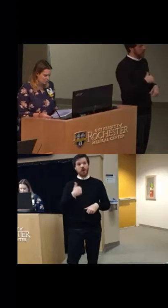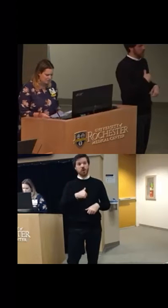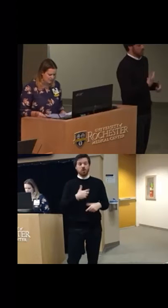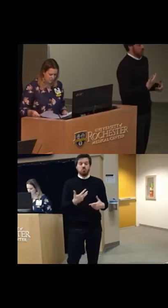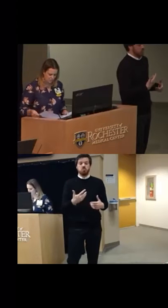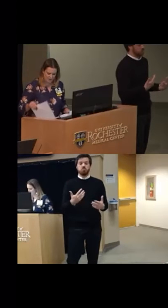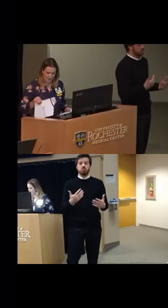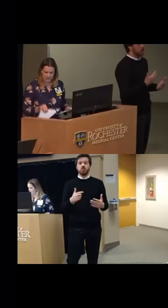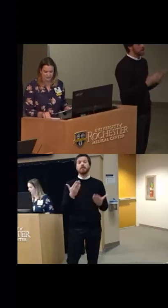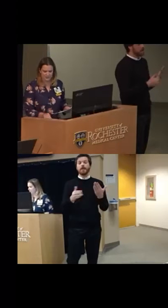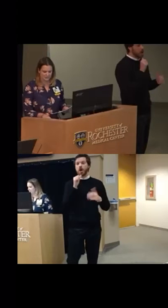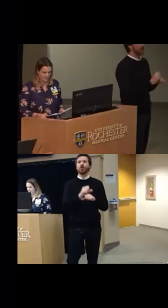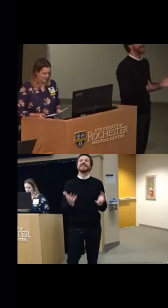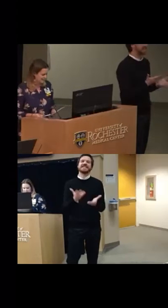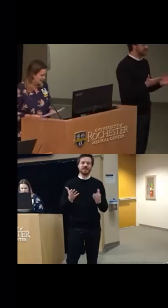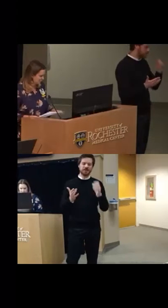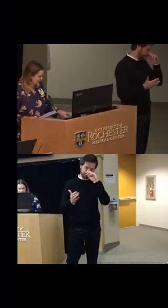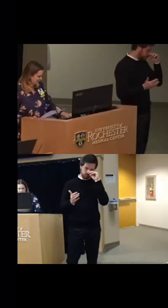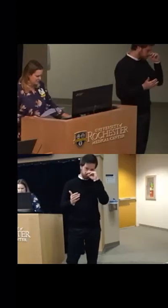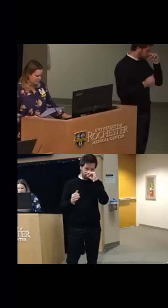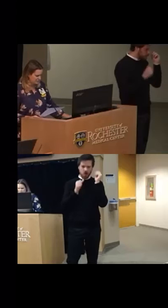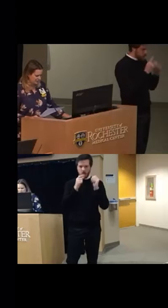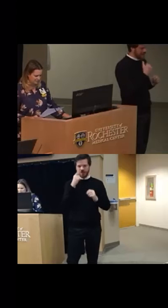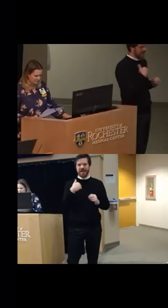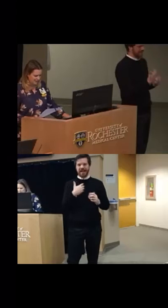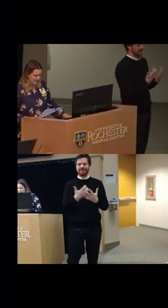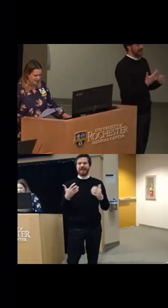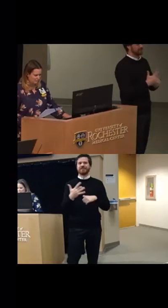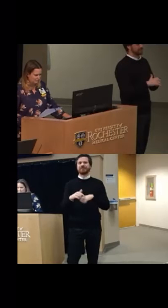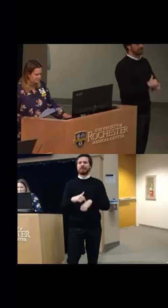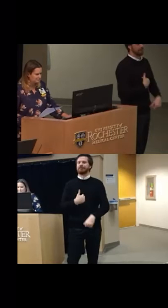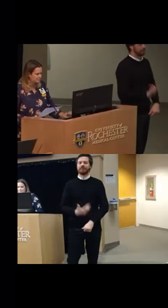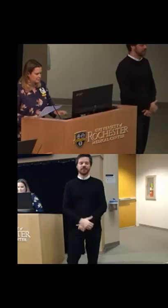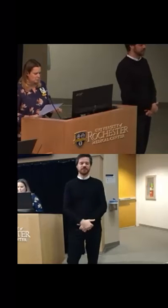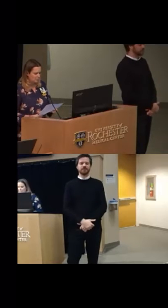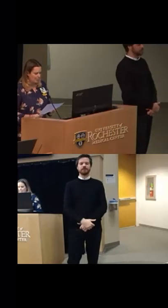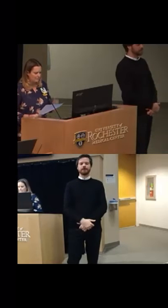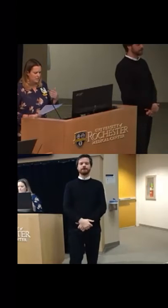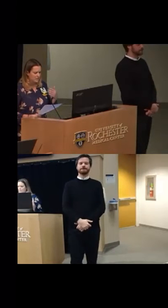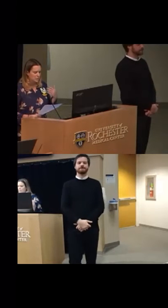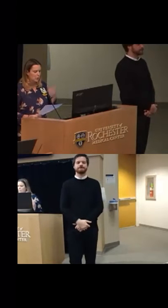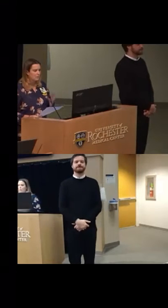or maybe they don't work here because I don't think I have that much free time um so over